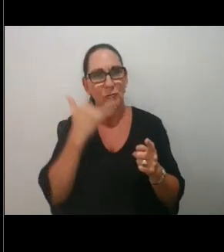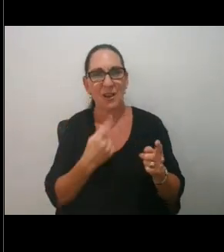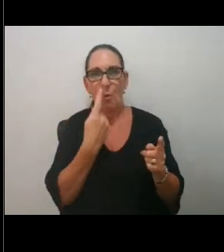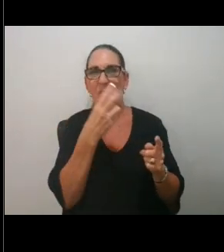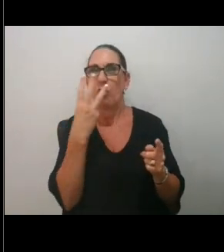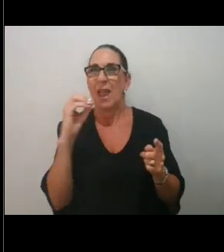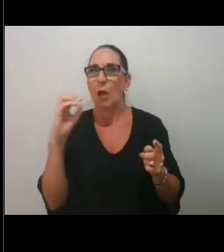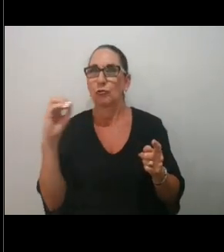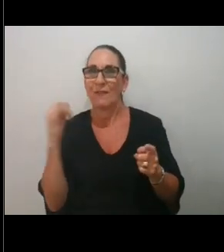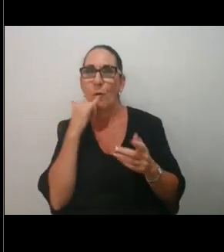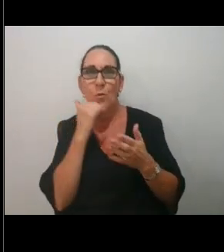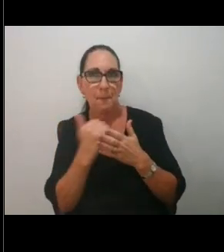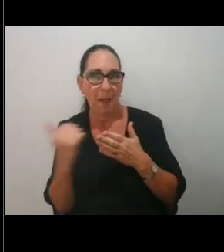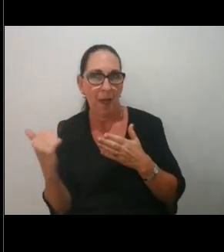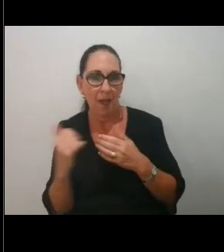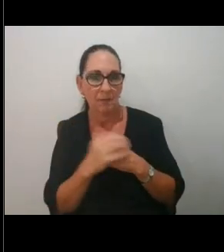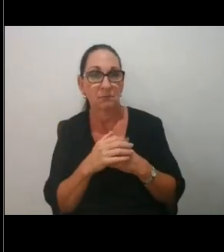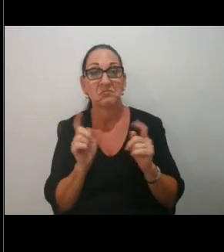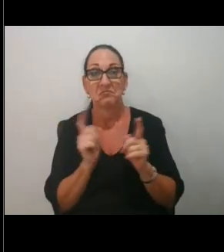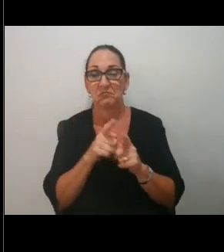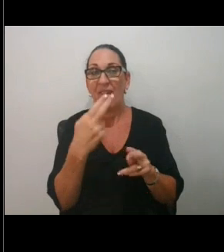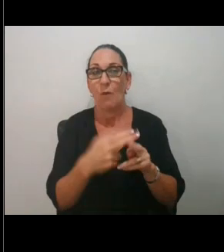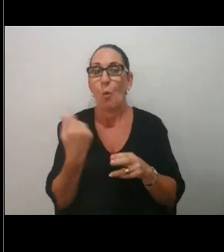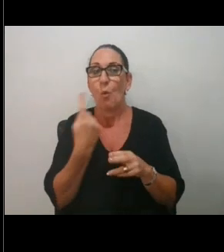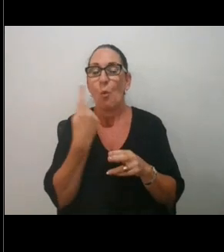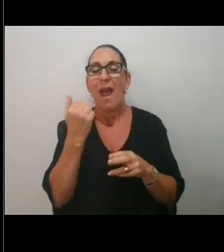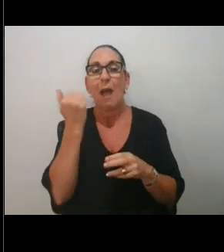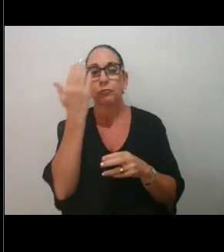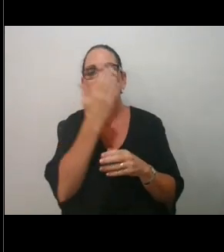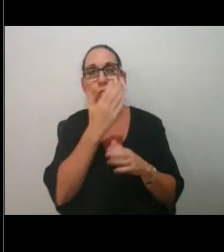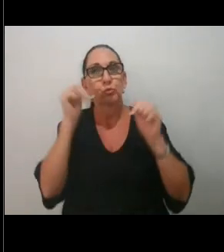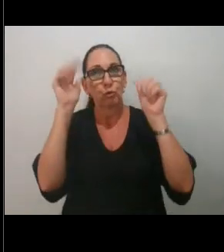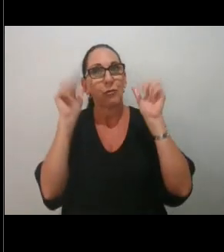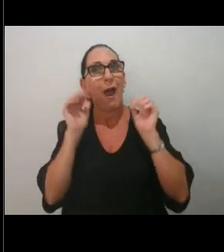dedicated phone line for Aboriginal Strait Islander people it's a priority phone line so that's the